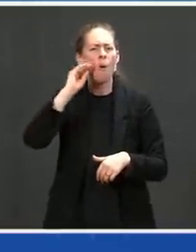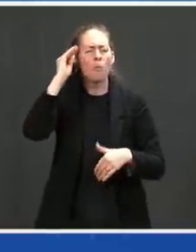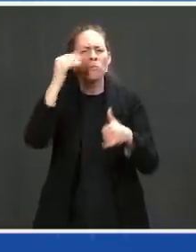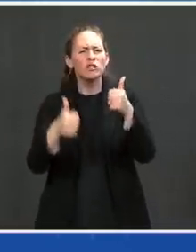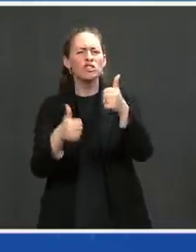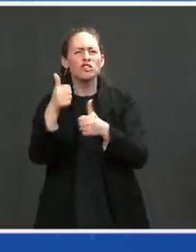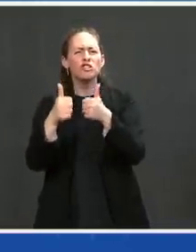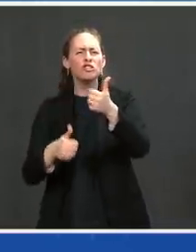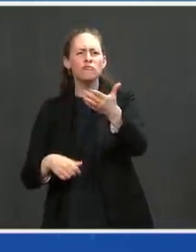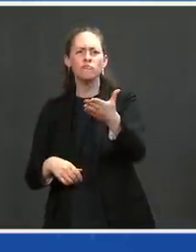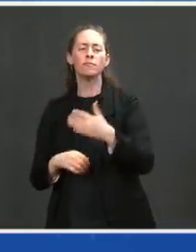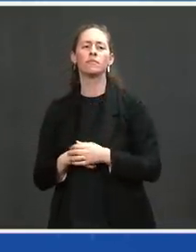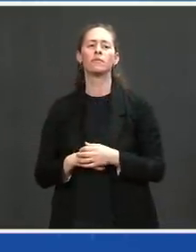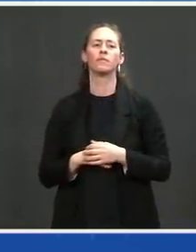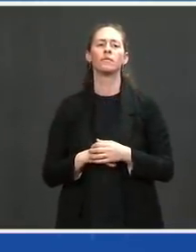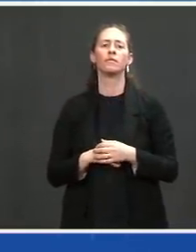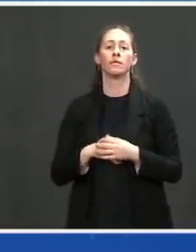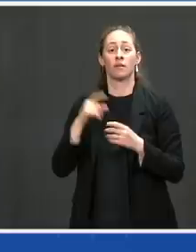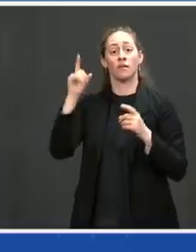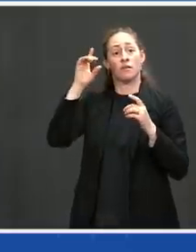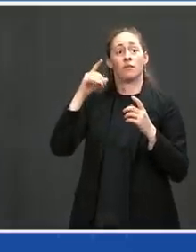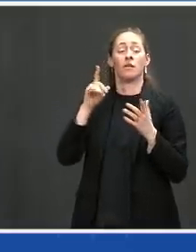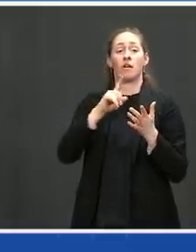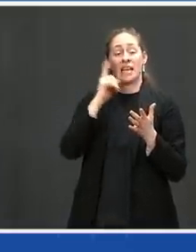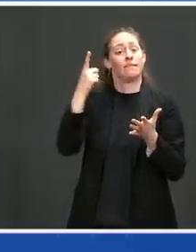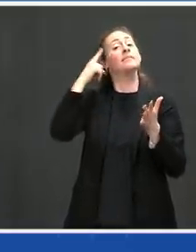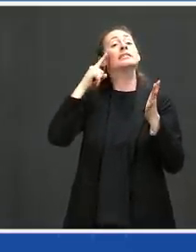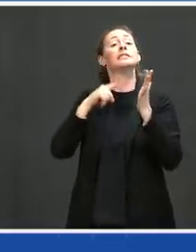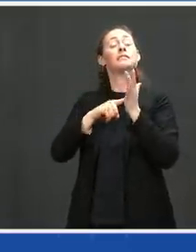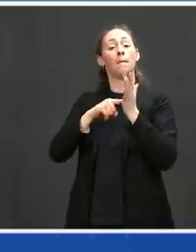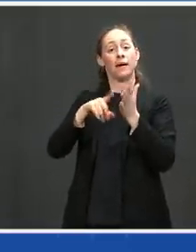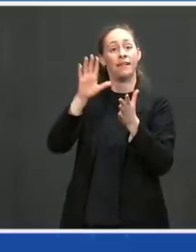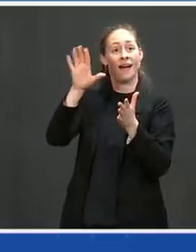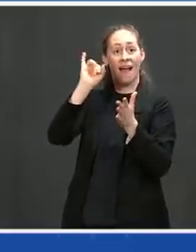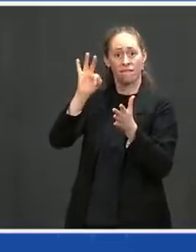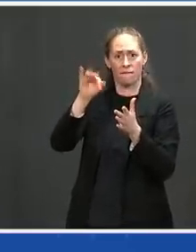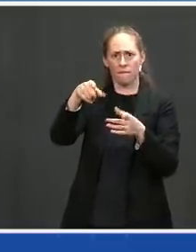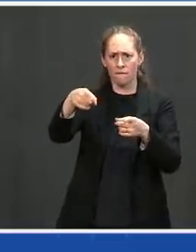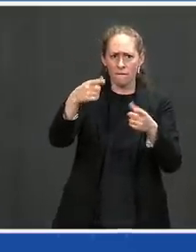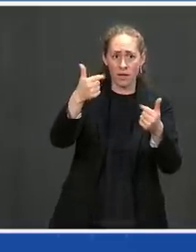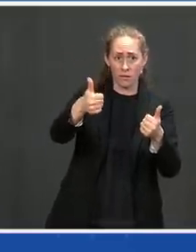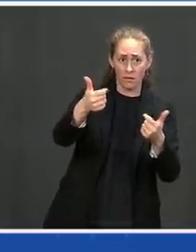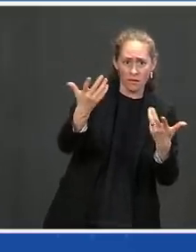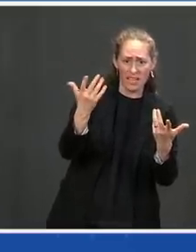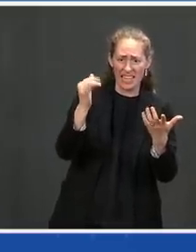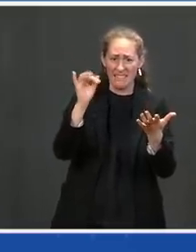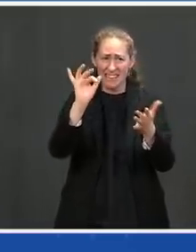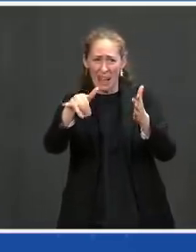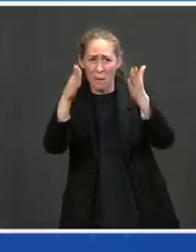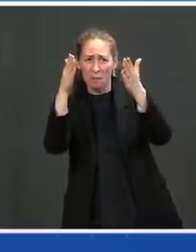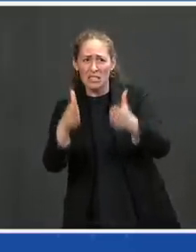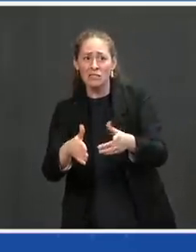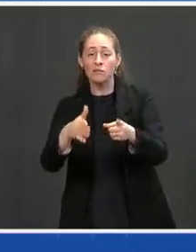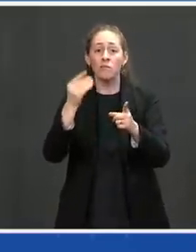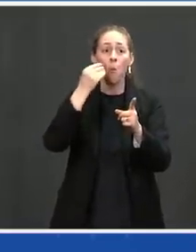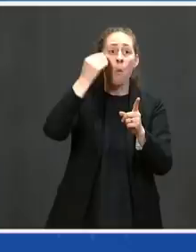and in this young man's case, he has a mom at home; there's an overwhelming reason why he'd be put in a plane and flown back to his mom.